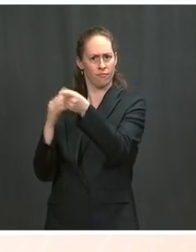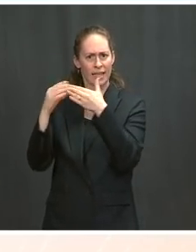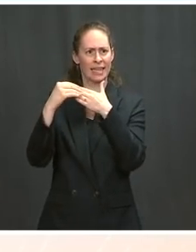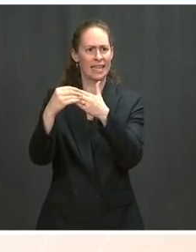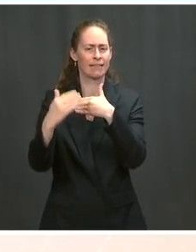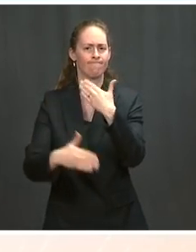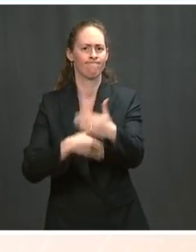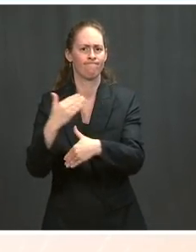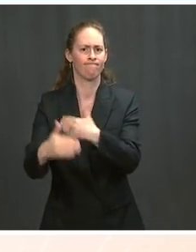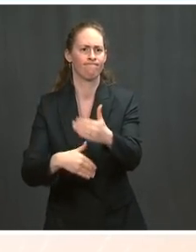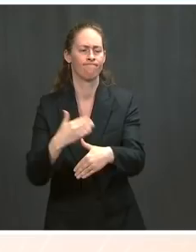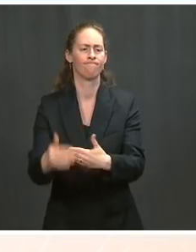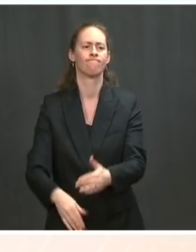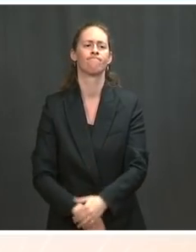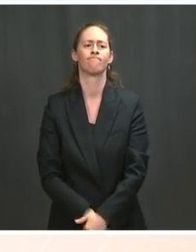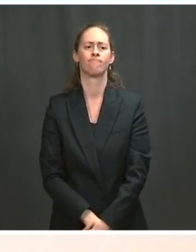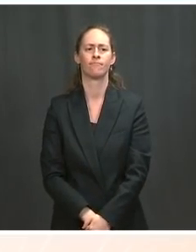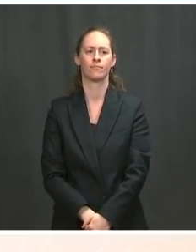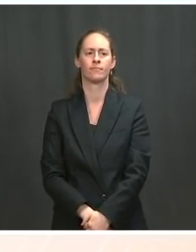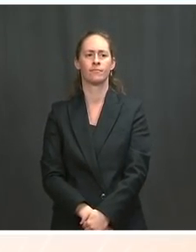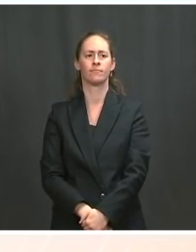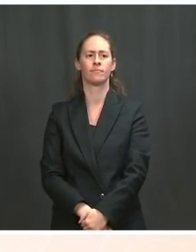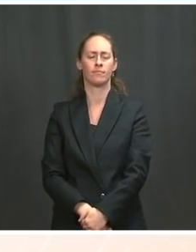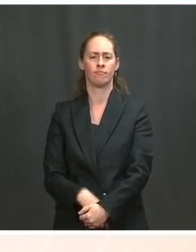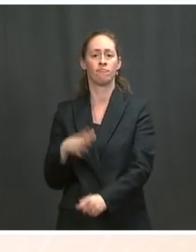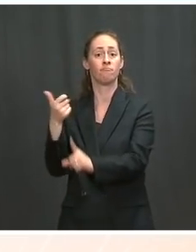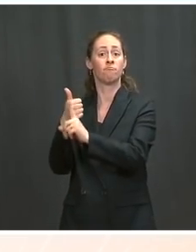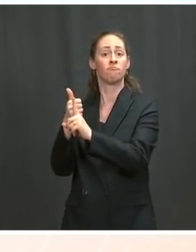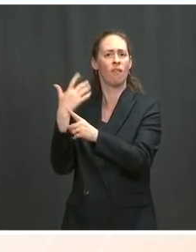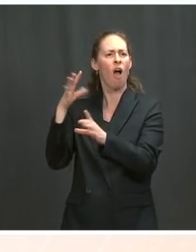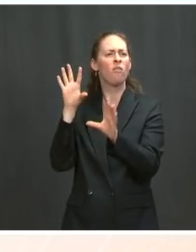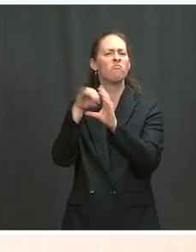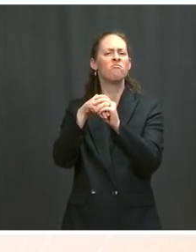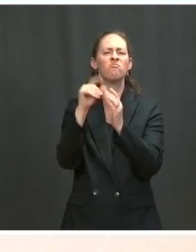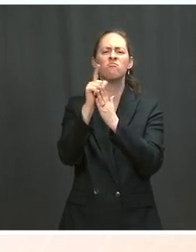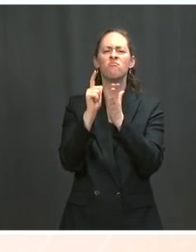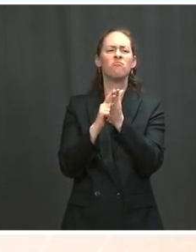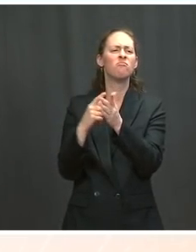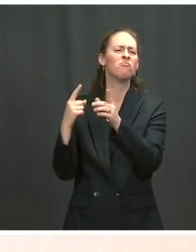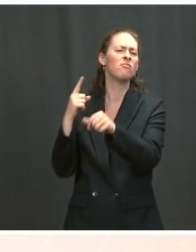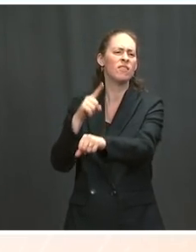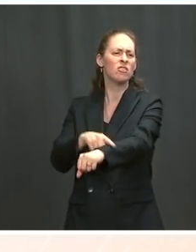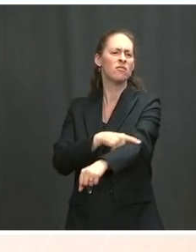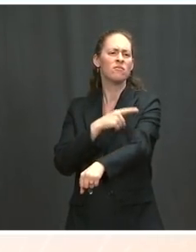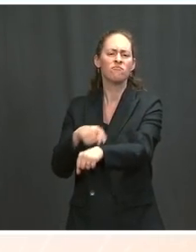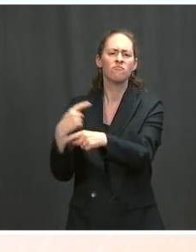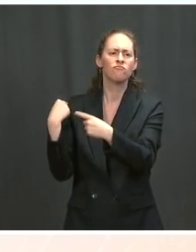human trafficking, domestic violence, and sexual assault. She has served at two of the nation's oldest civil rights organizations,